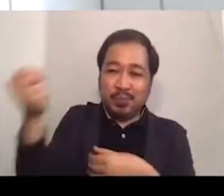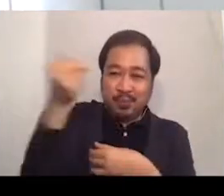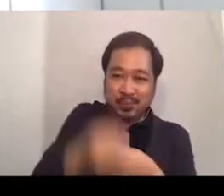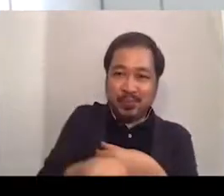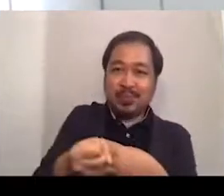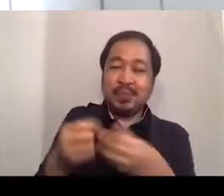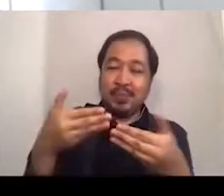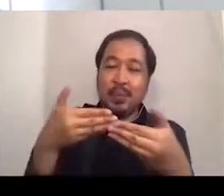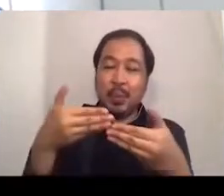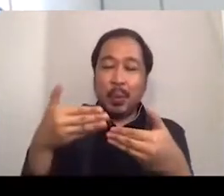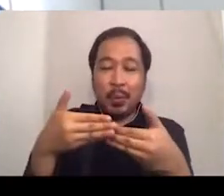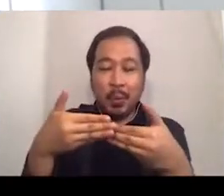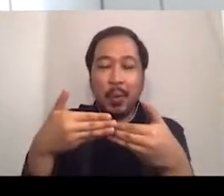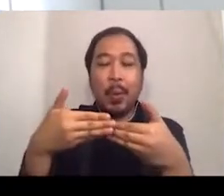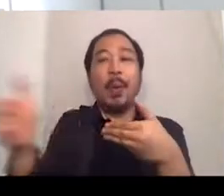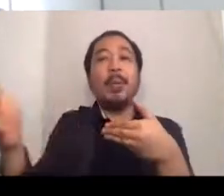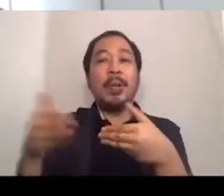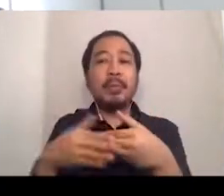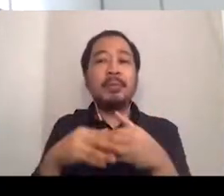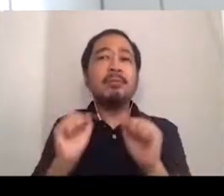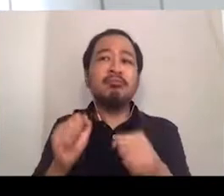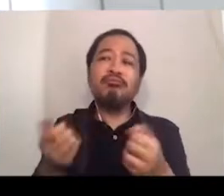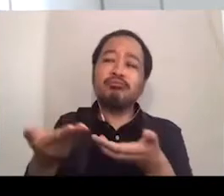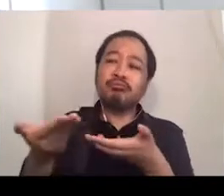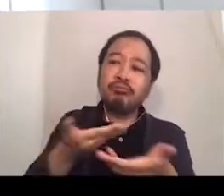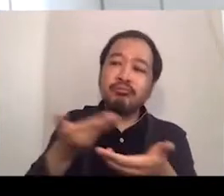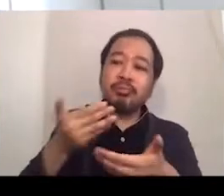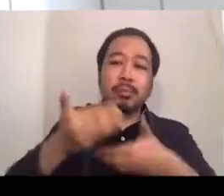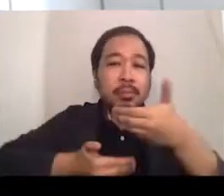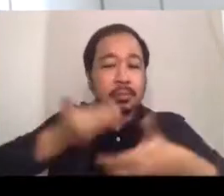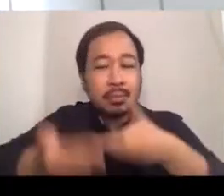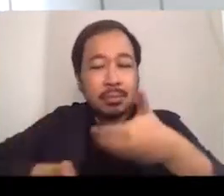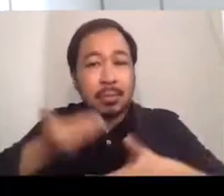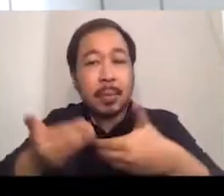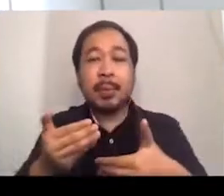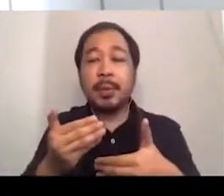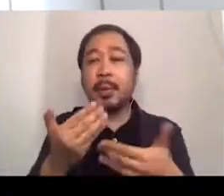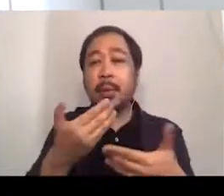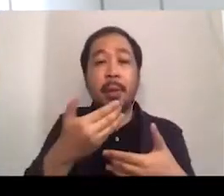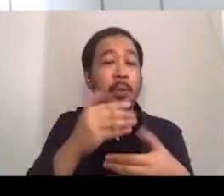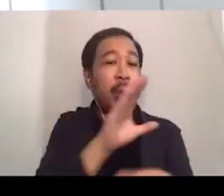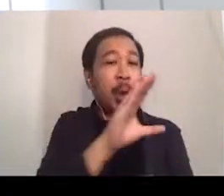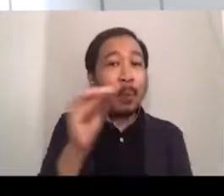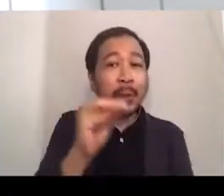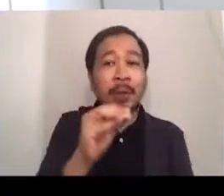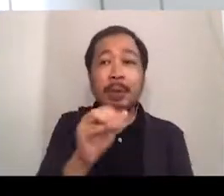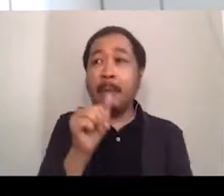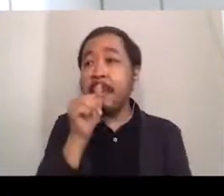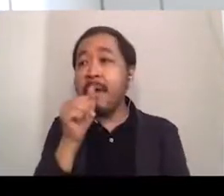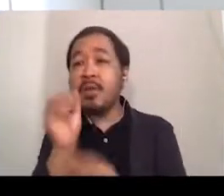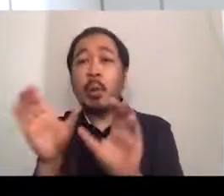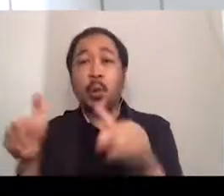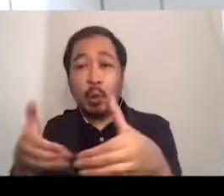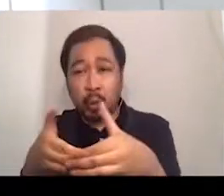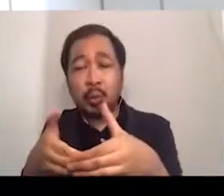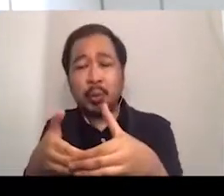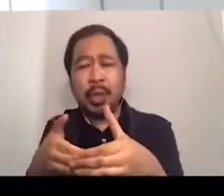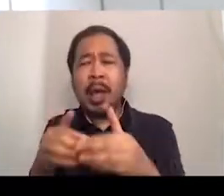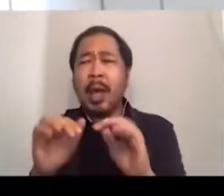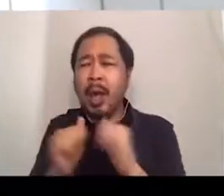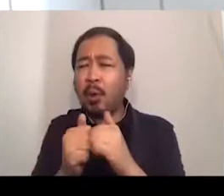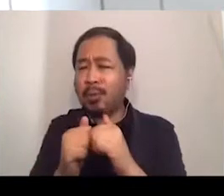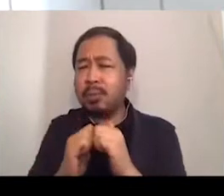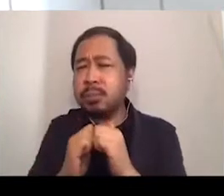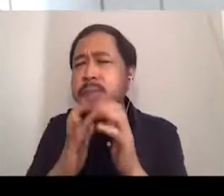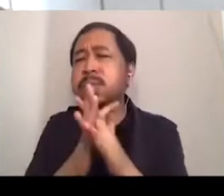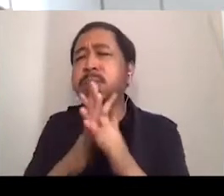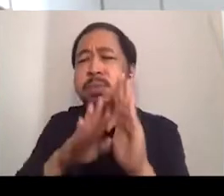to learn new skills, to strengthen their work capacity and adaptability to a changing work environment.